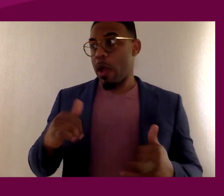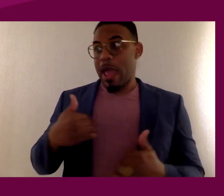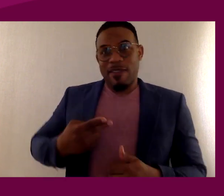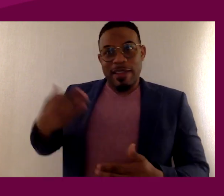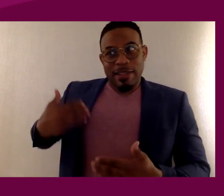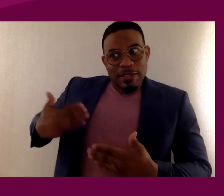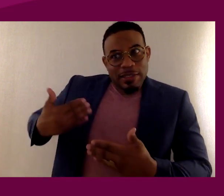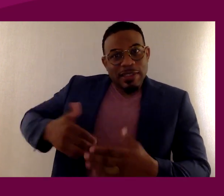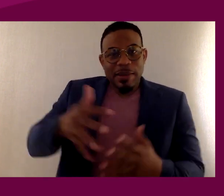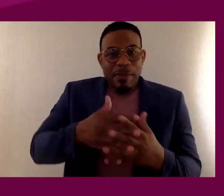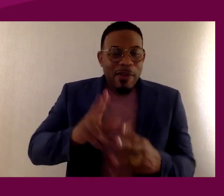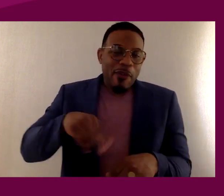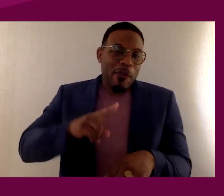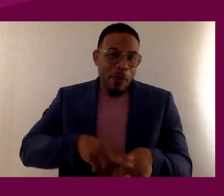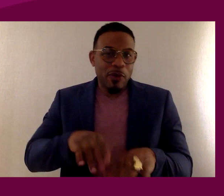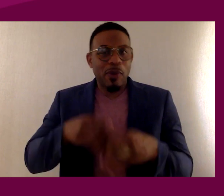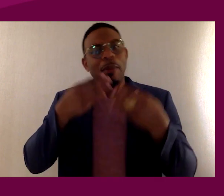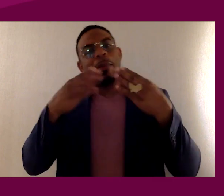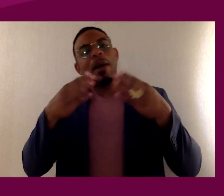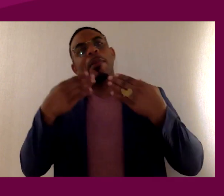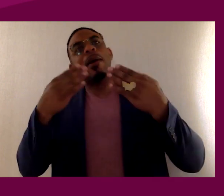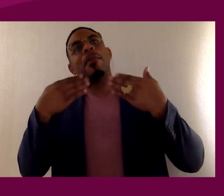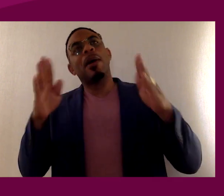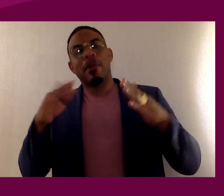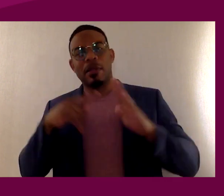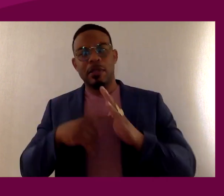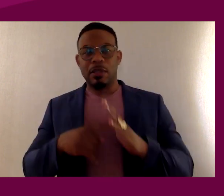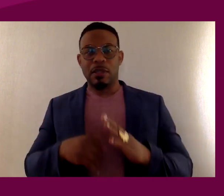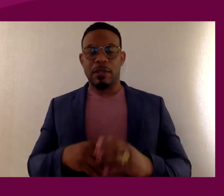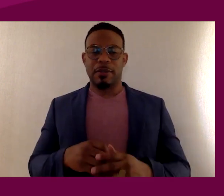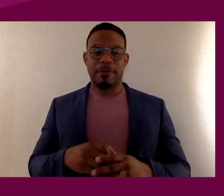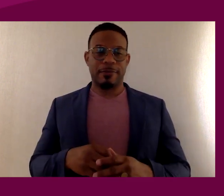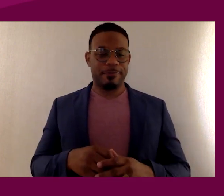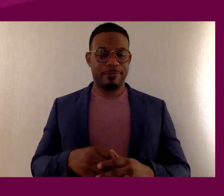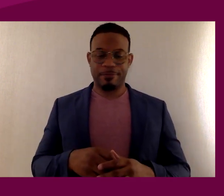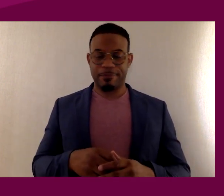doing public demonstrations. We have a history in America of doing public demonstrations